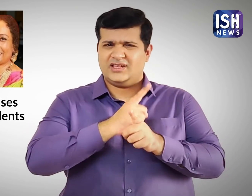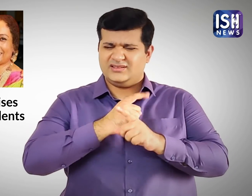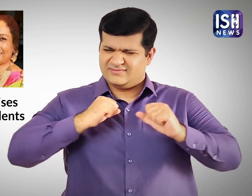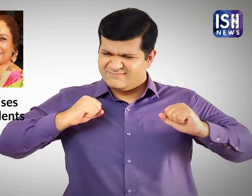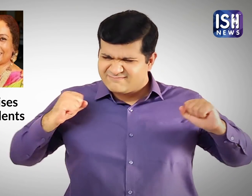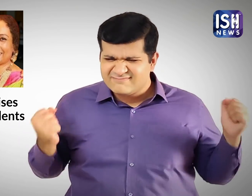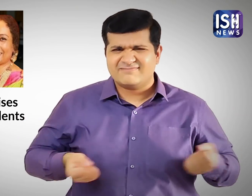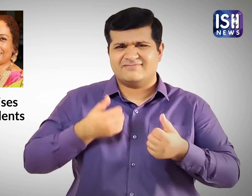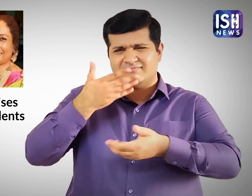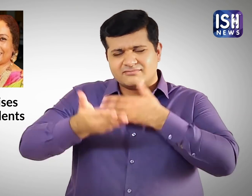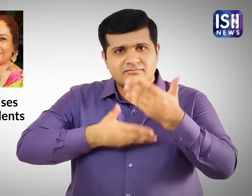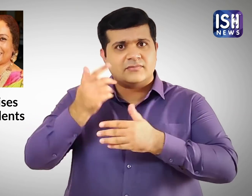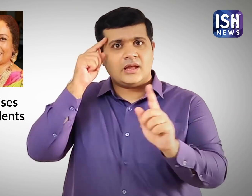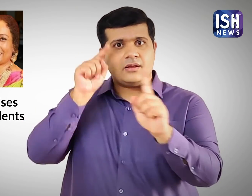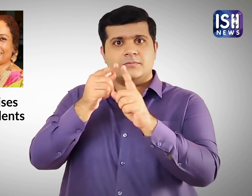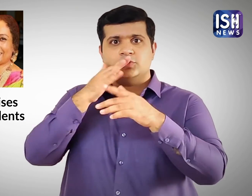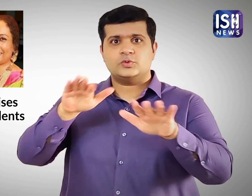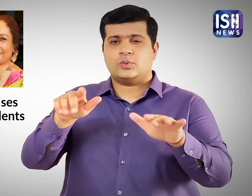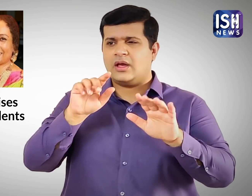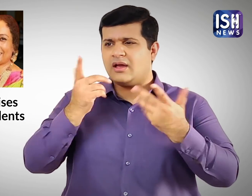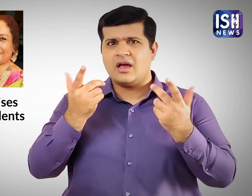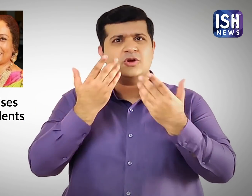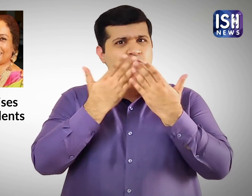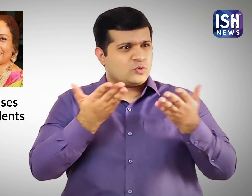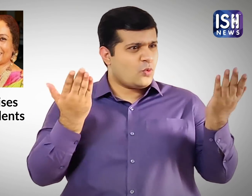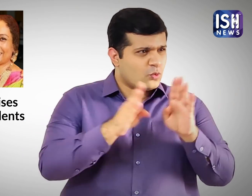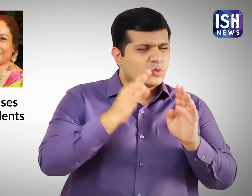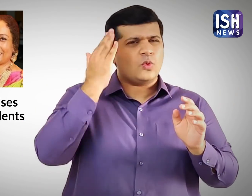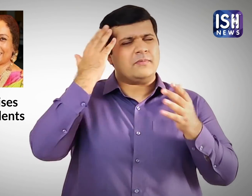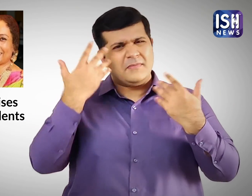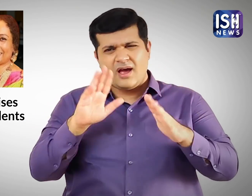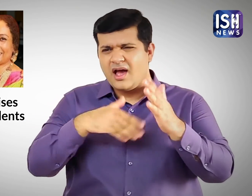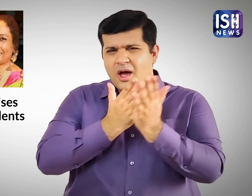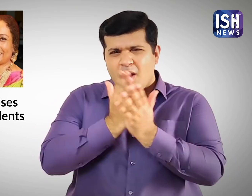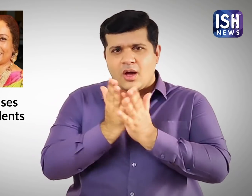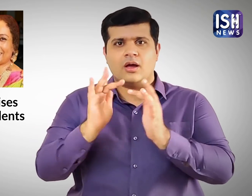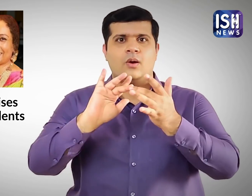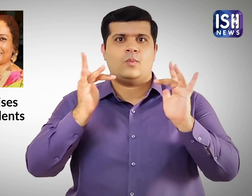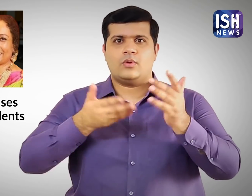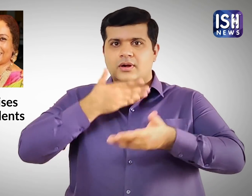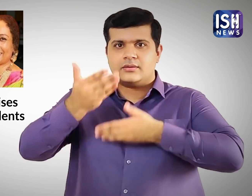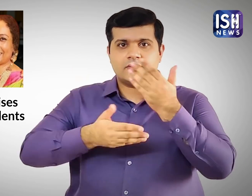Instead, they have been using different methods and conducting online classes.